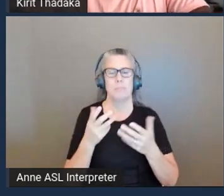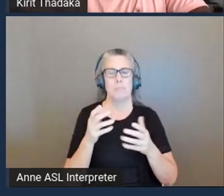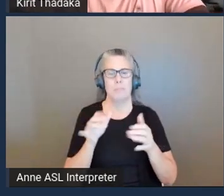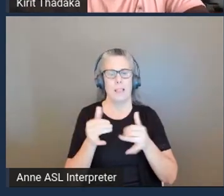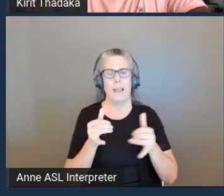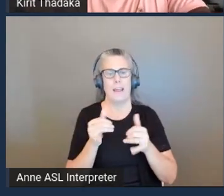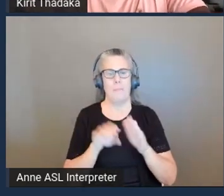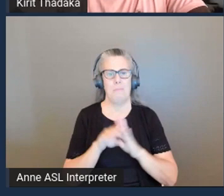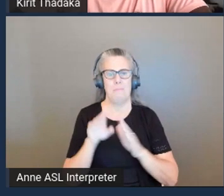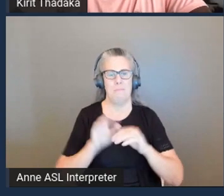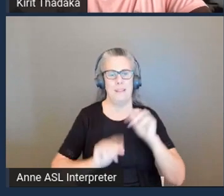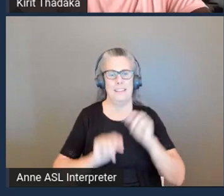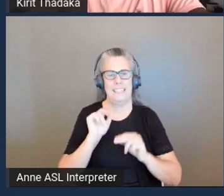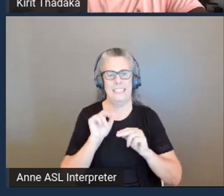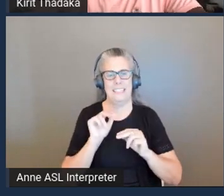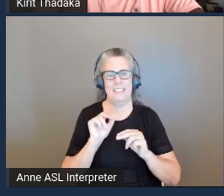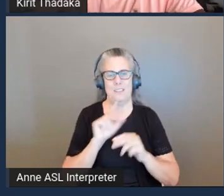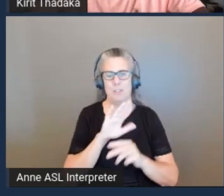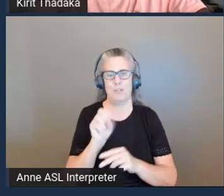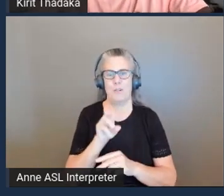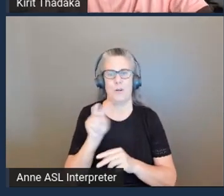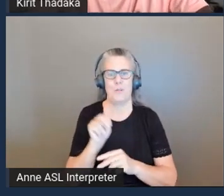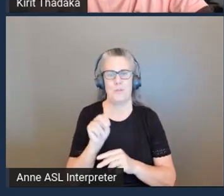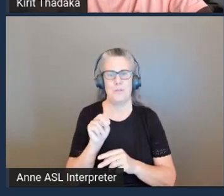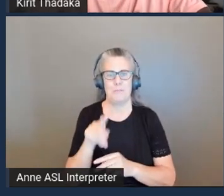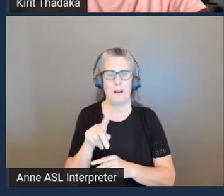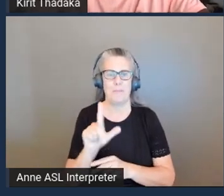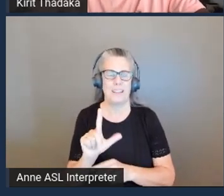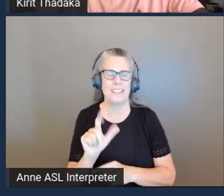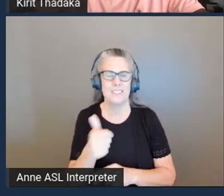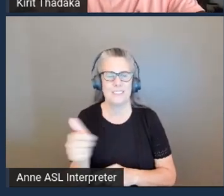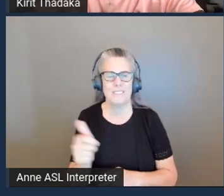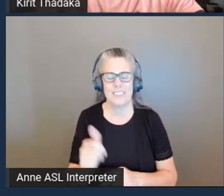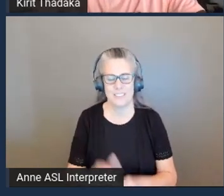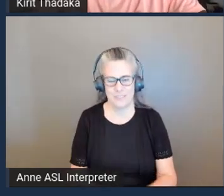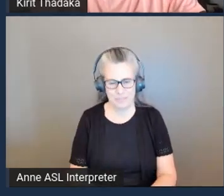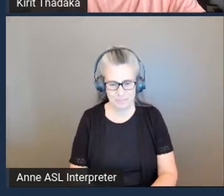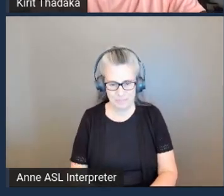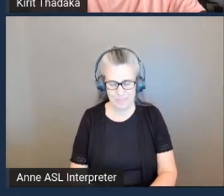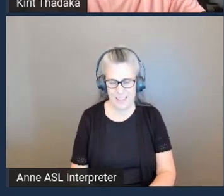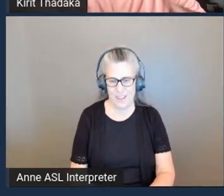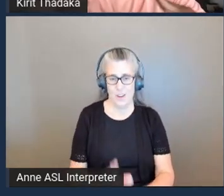So in this first notebook, the pipeline that we've defined has a set of steps